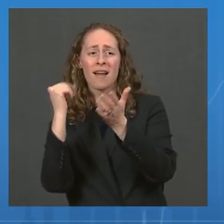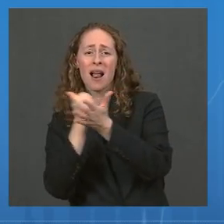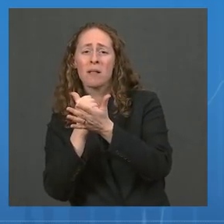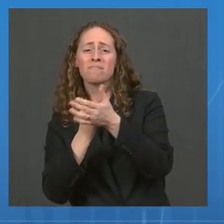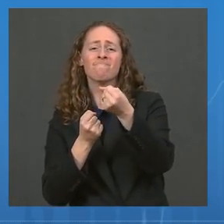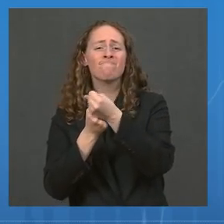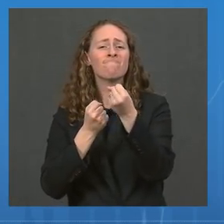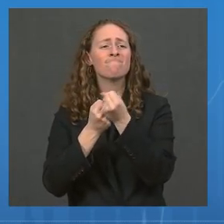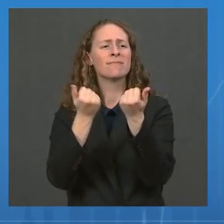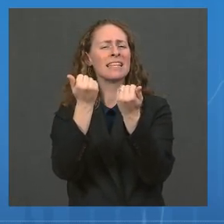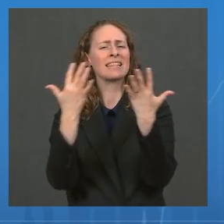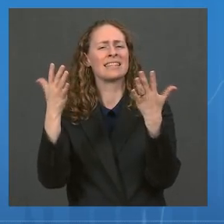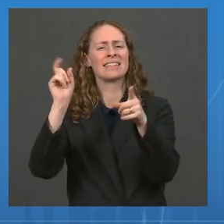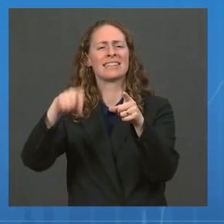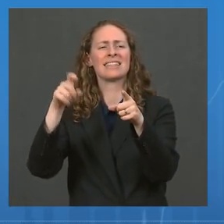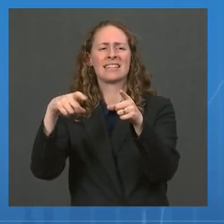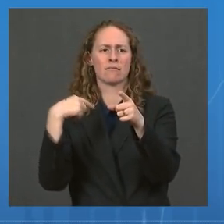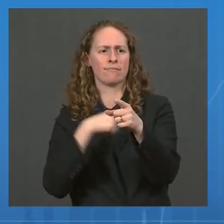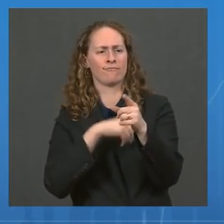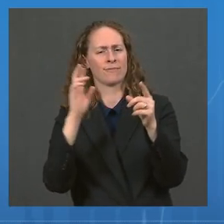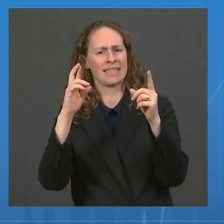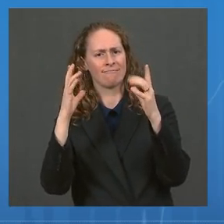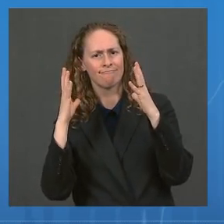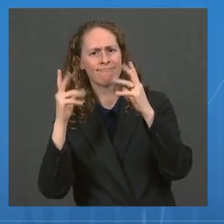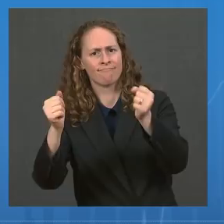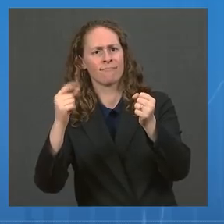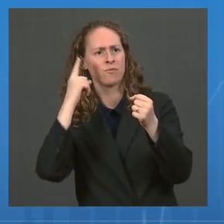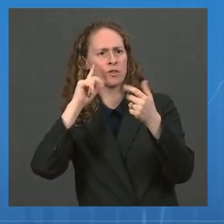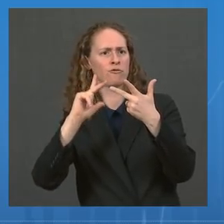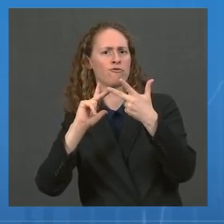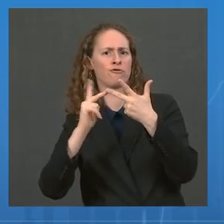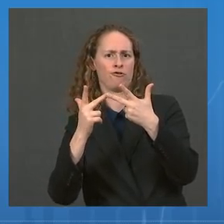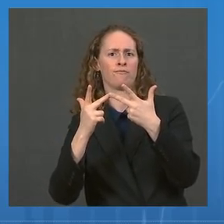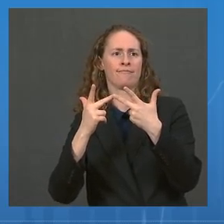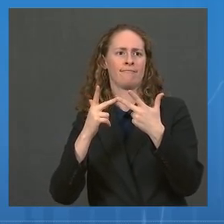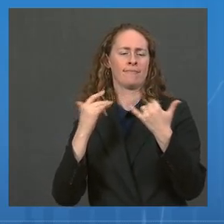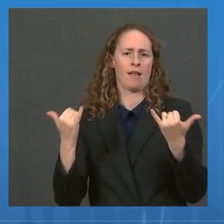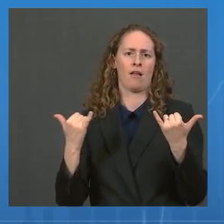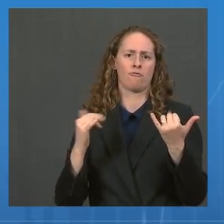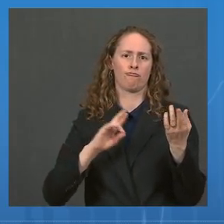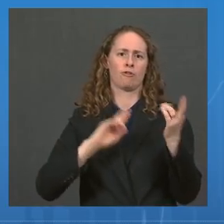as we get this booster program up and running and help them get the job done at the local level.